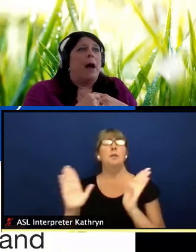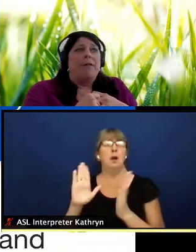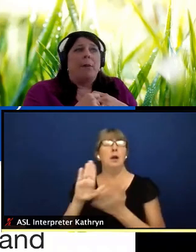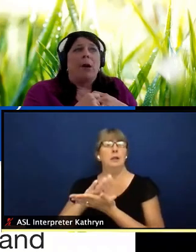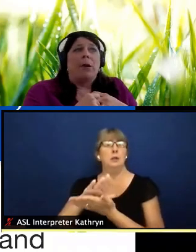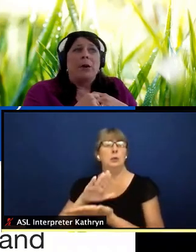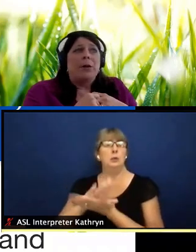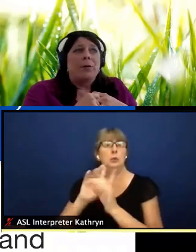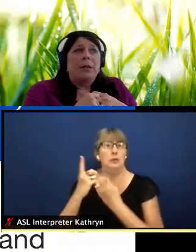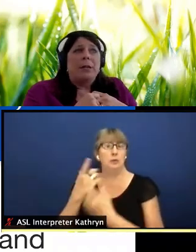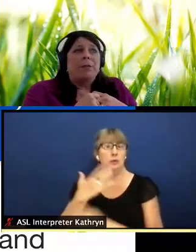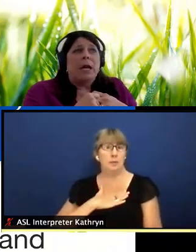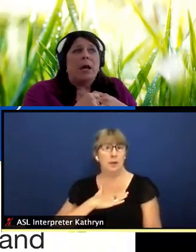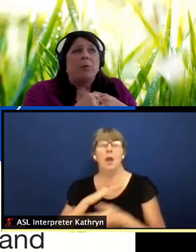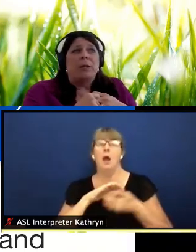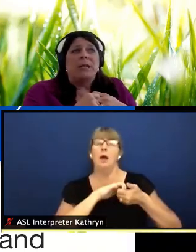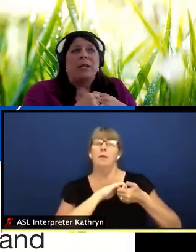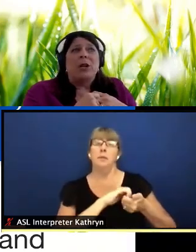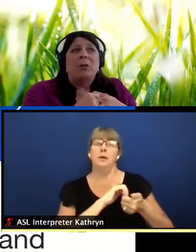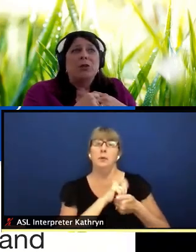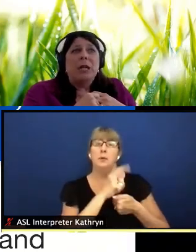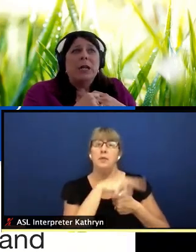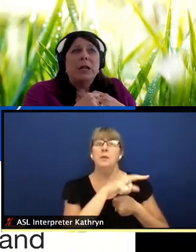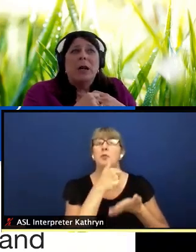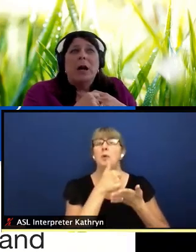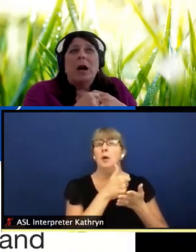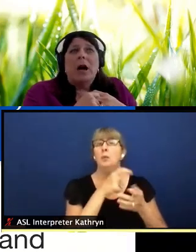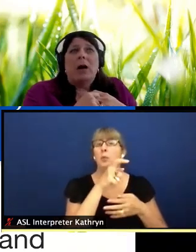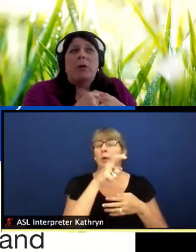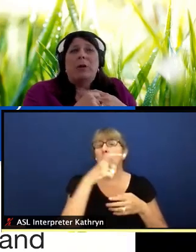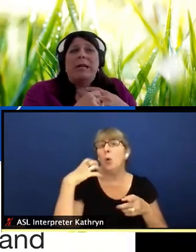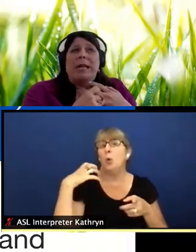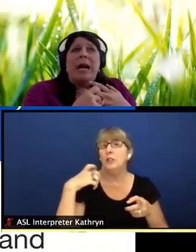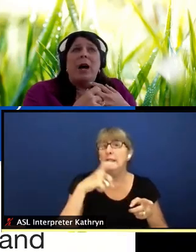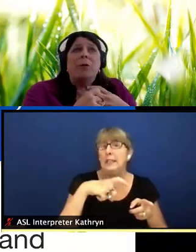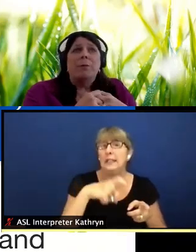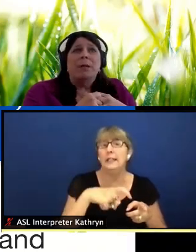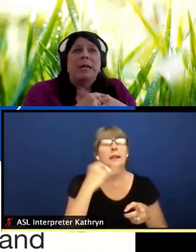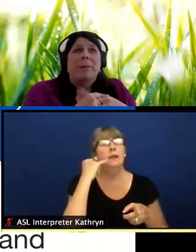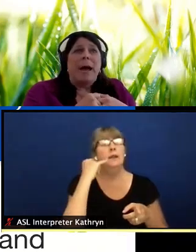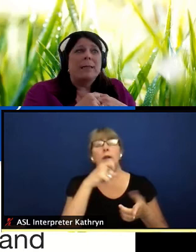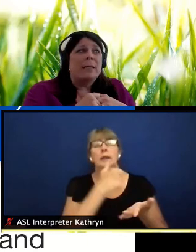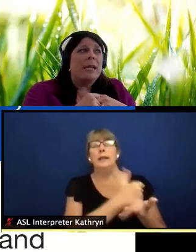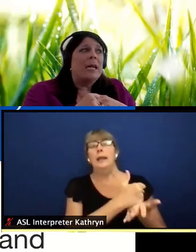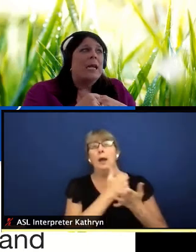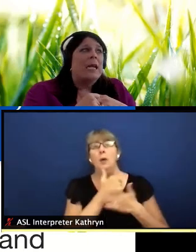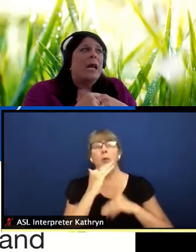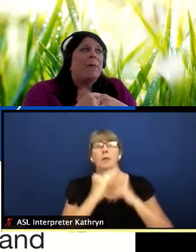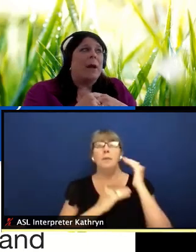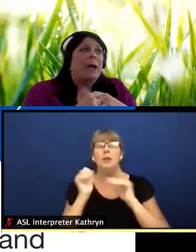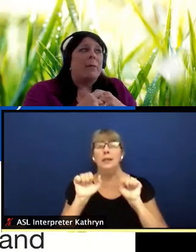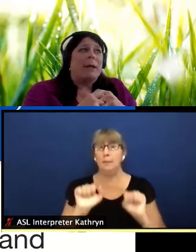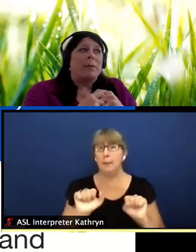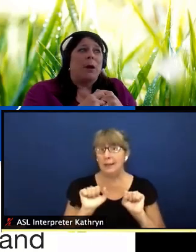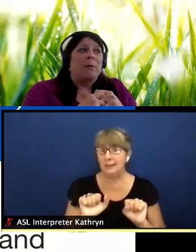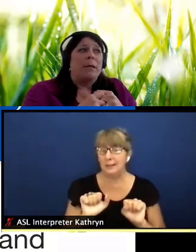I've partnered with them to help with me to coaching. When we needed help with building capacity in my in my department,